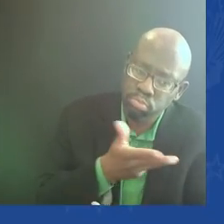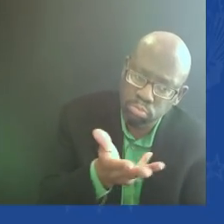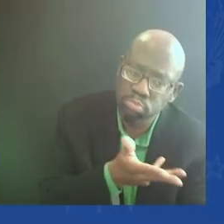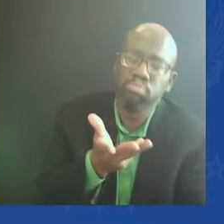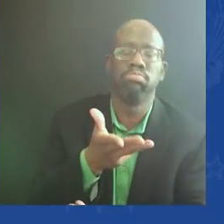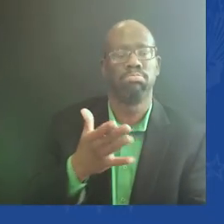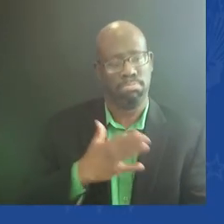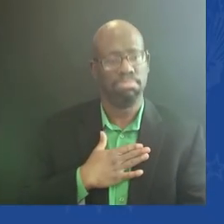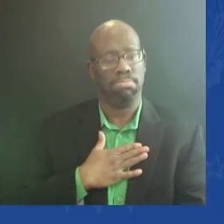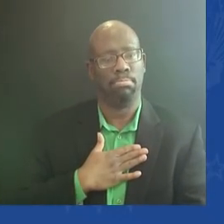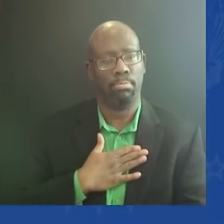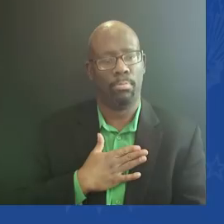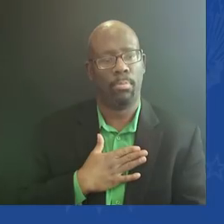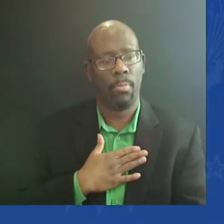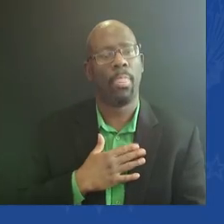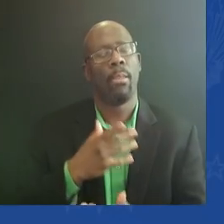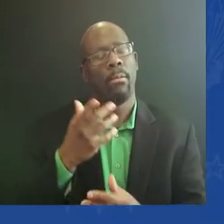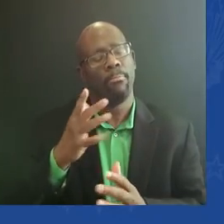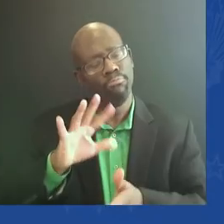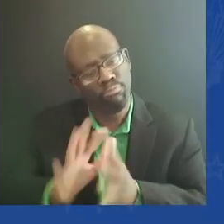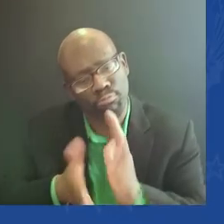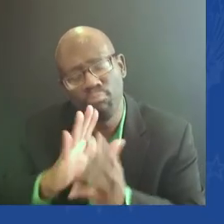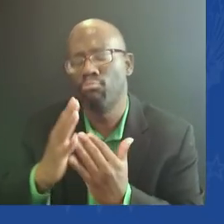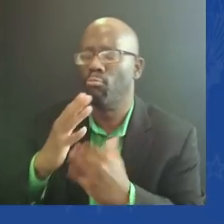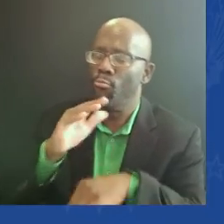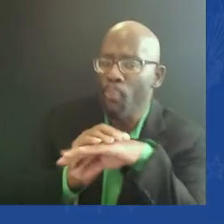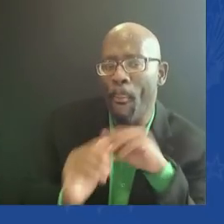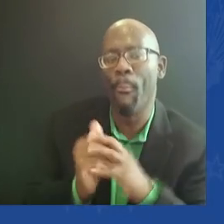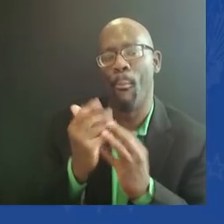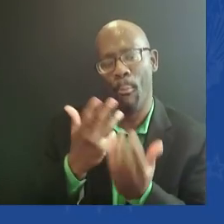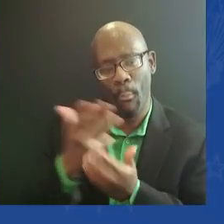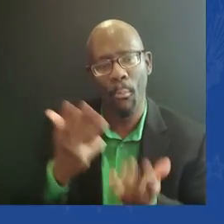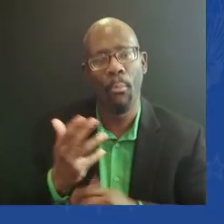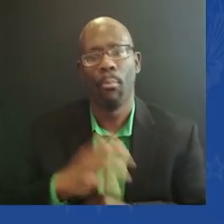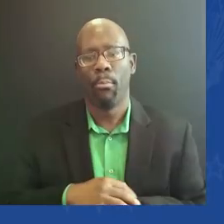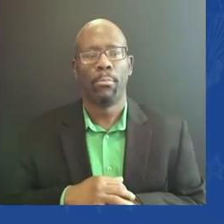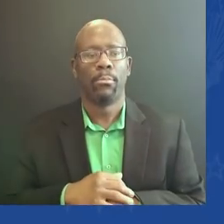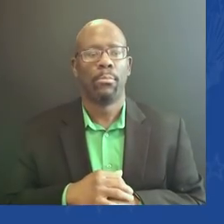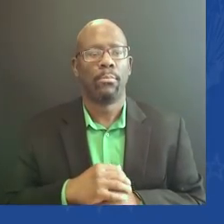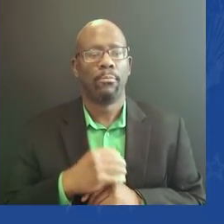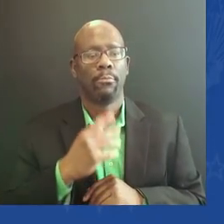there's always been this debate in the Catholic Church, going back to Pope John the 23rd,